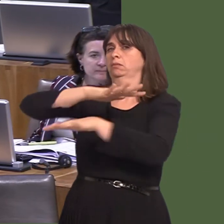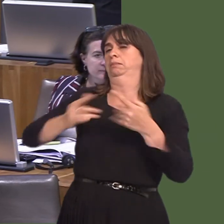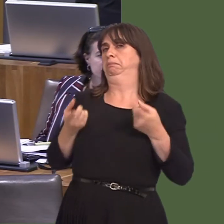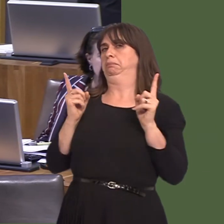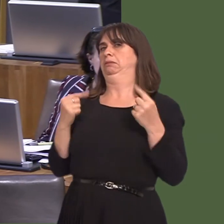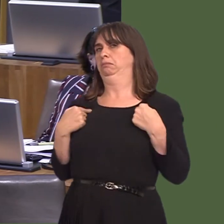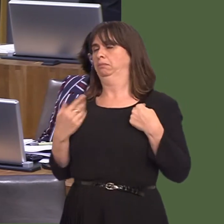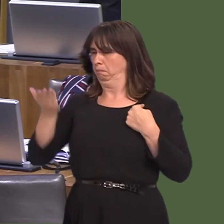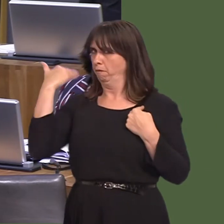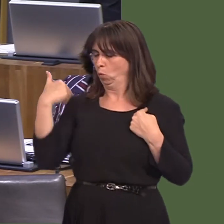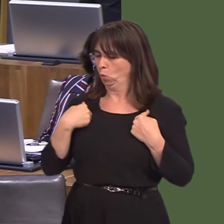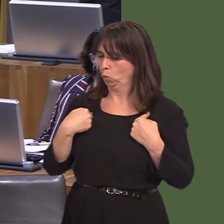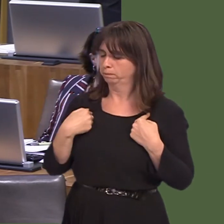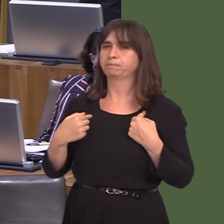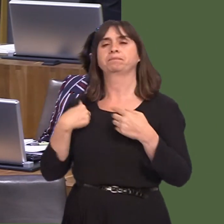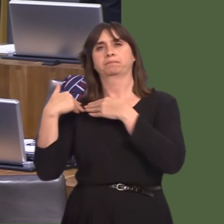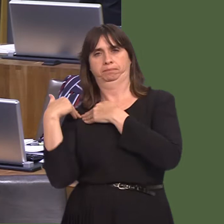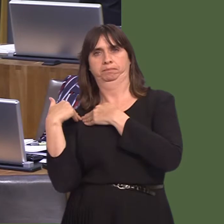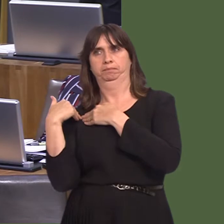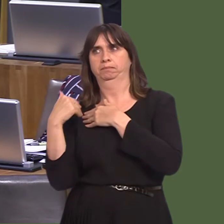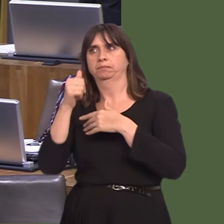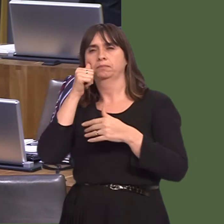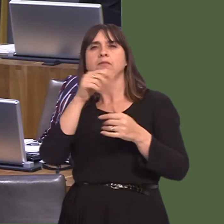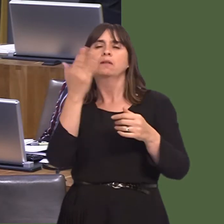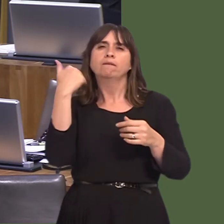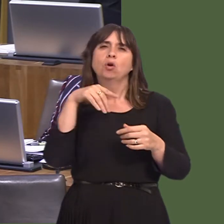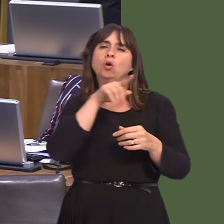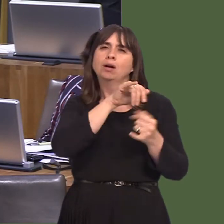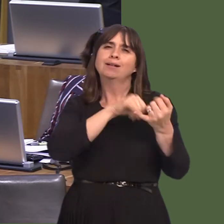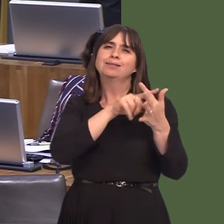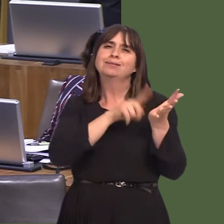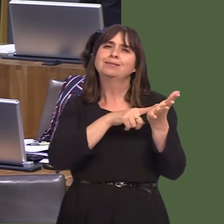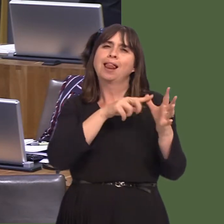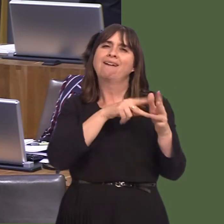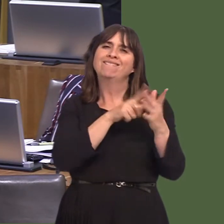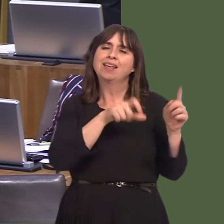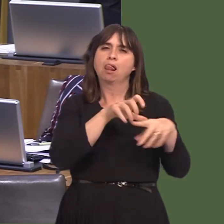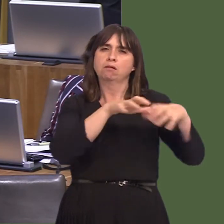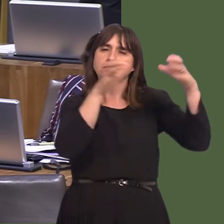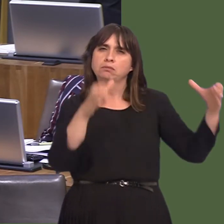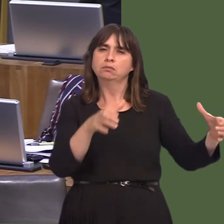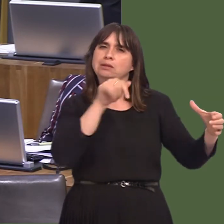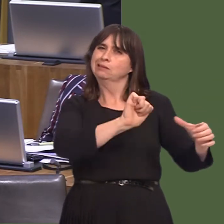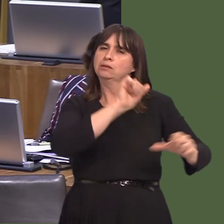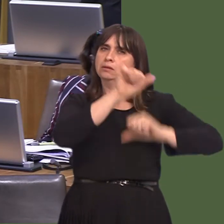Of course, the reprocessing facilities in Sellafield are available to Wylfa. They're hugely important for the nuclear industry in the UK.